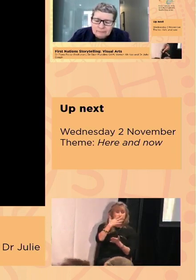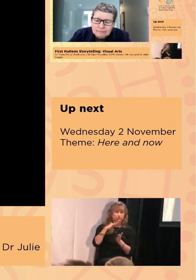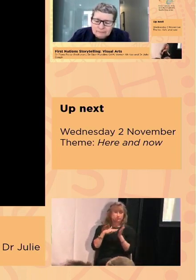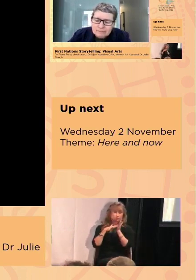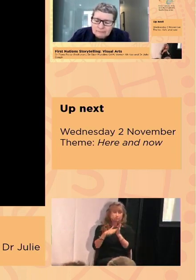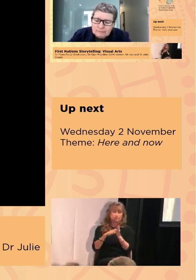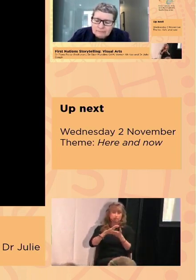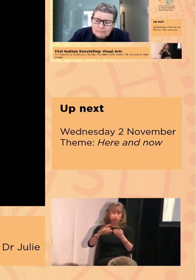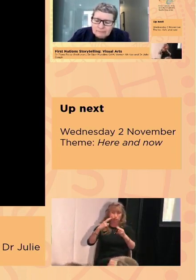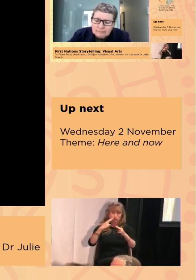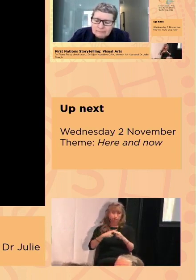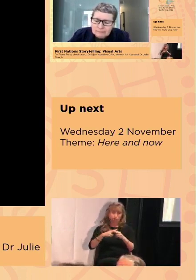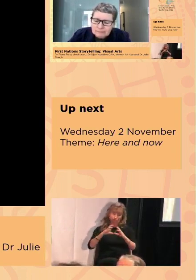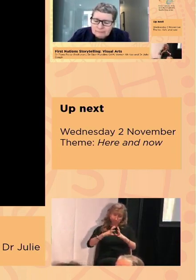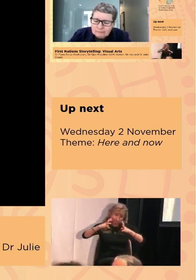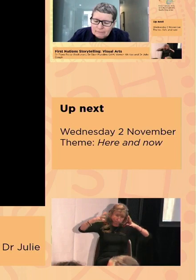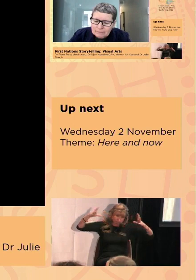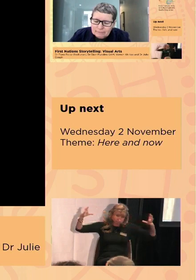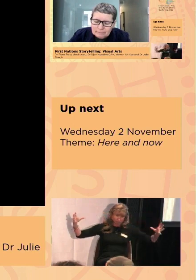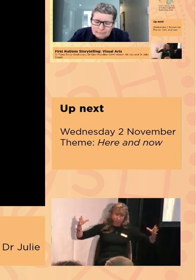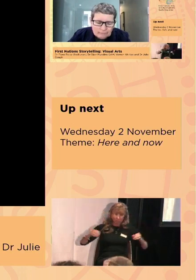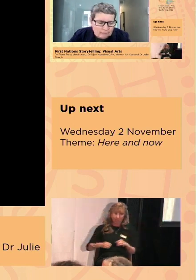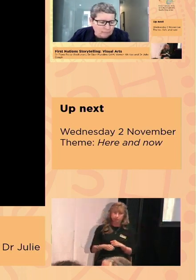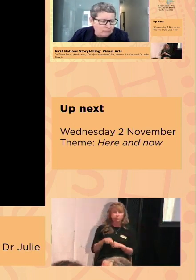the Australian War Memorial will have access